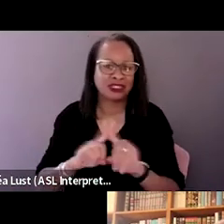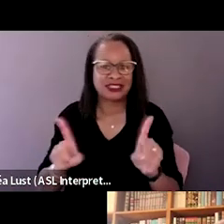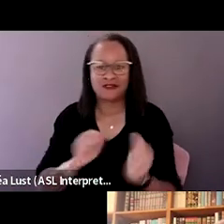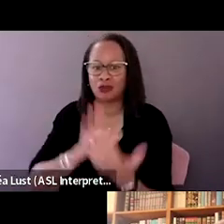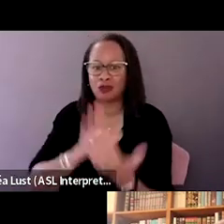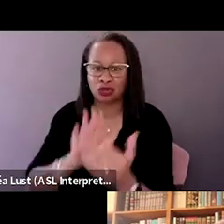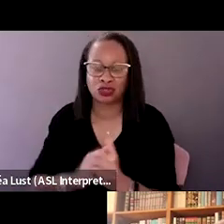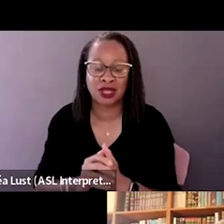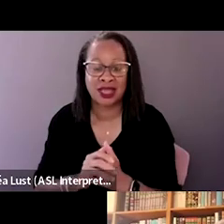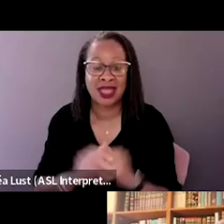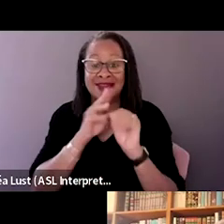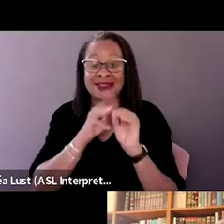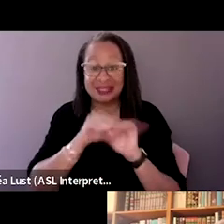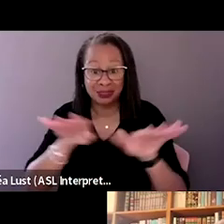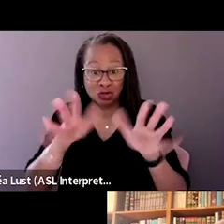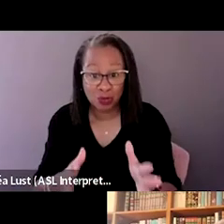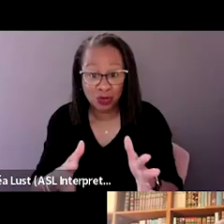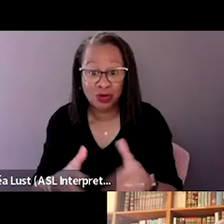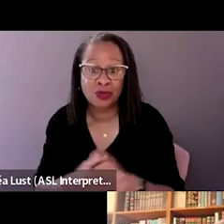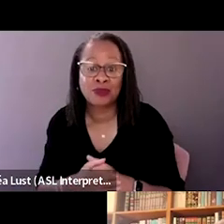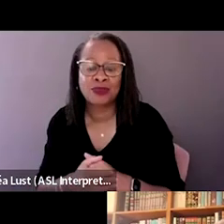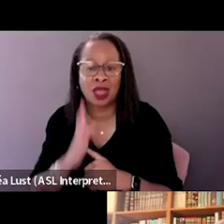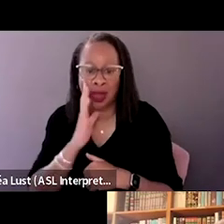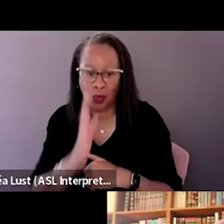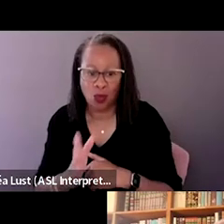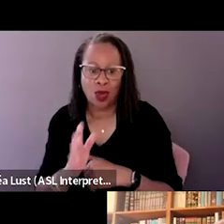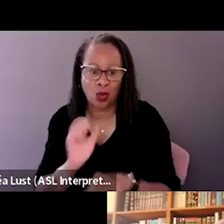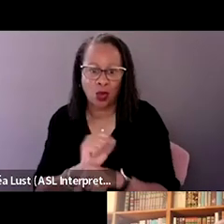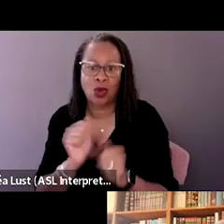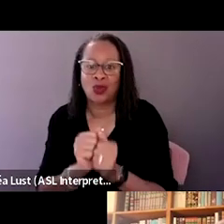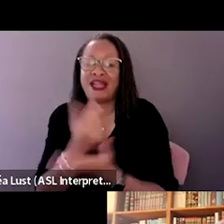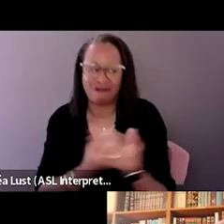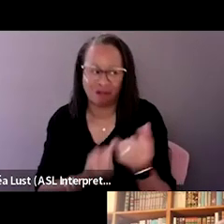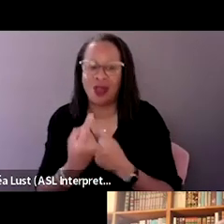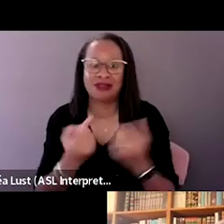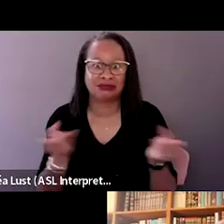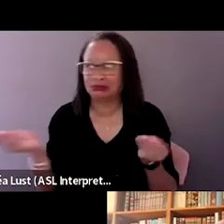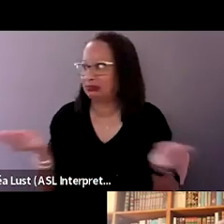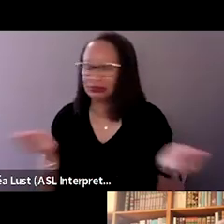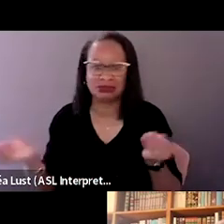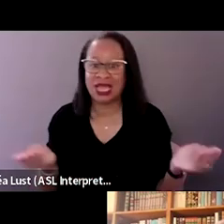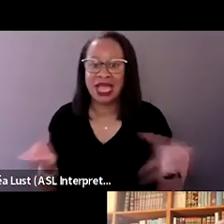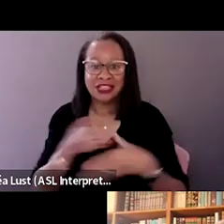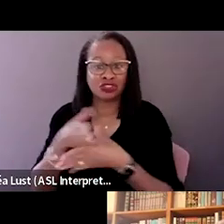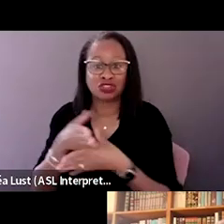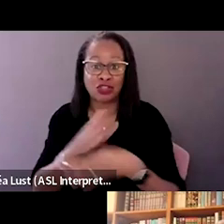The distributor is going to deal with everybody and to share the rights between everybody.